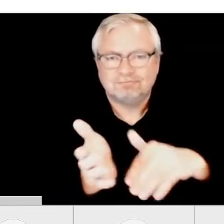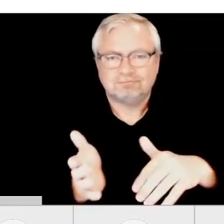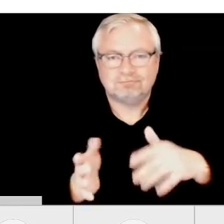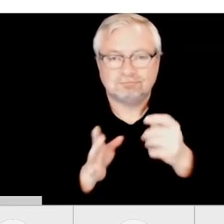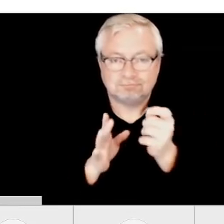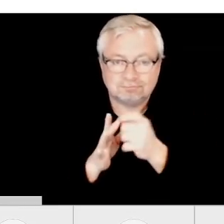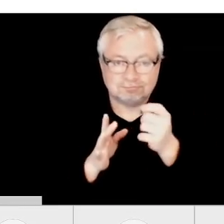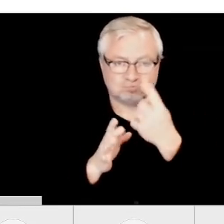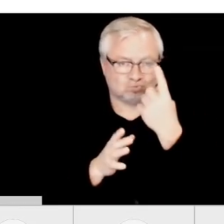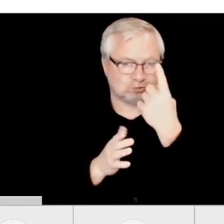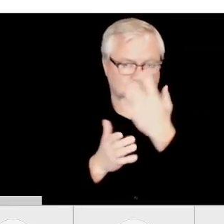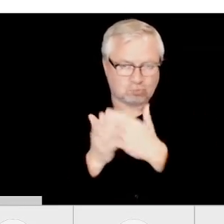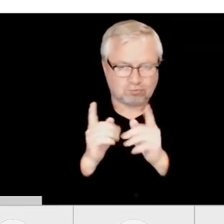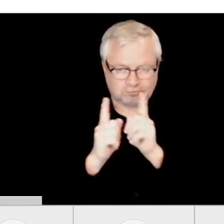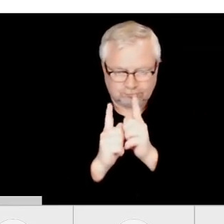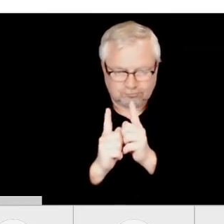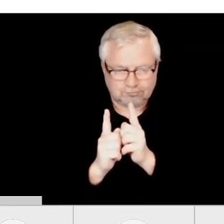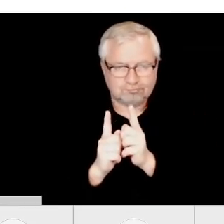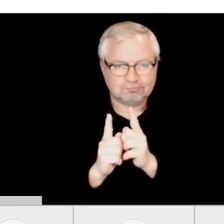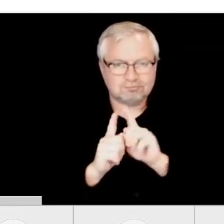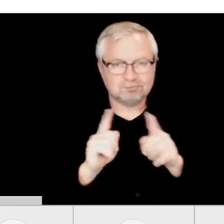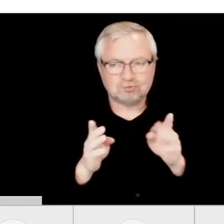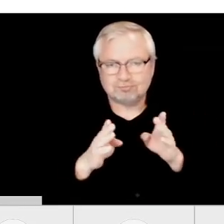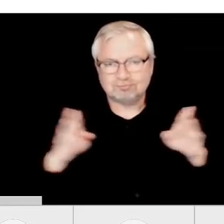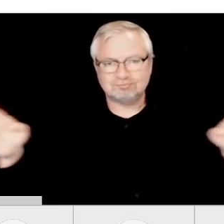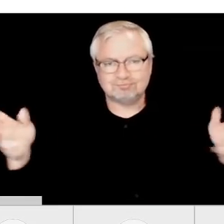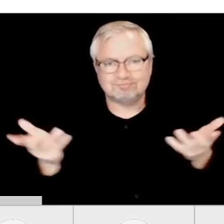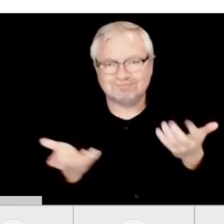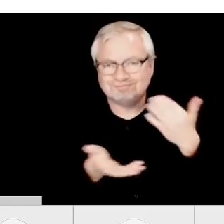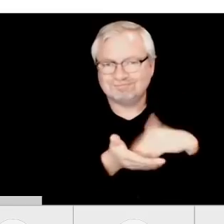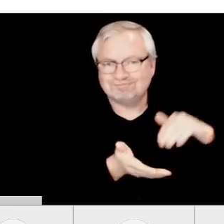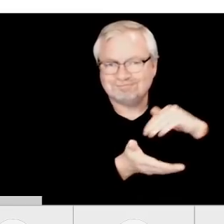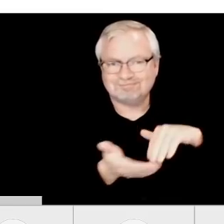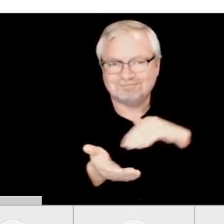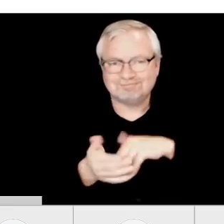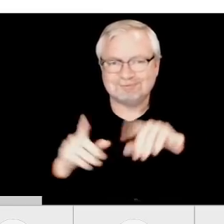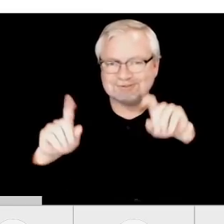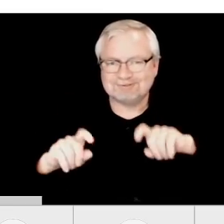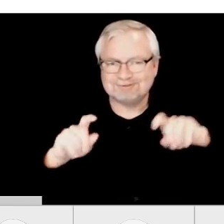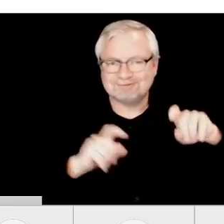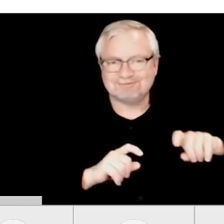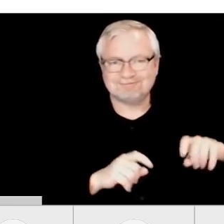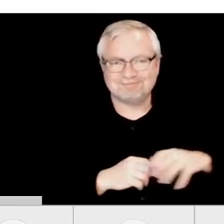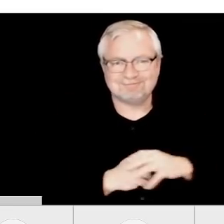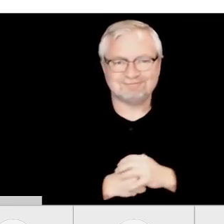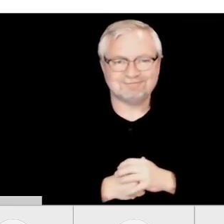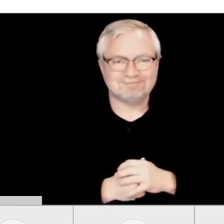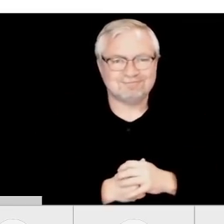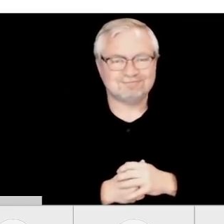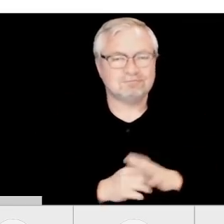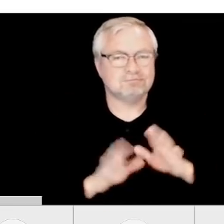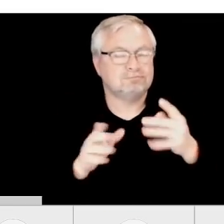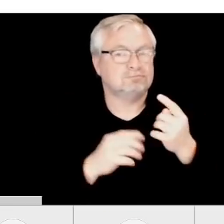That doesn't definitively answer anything about whether the person has